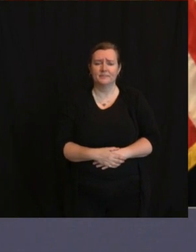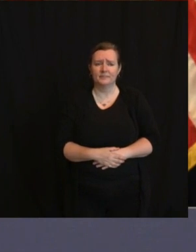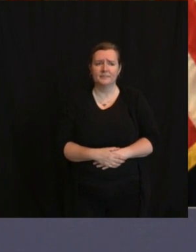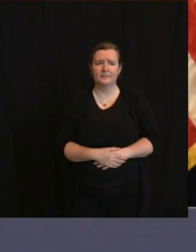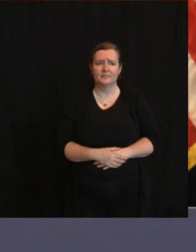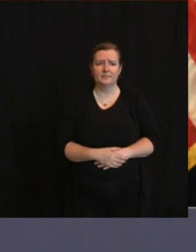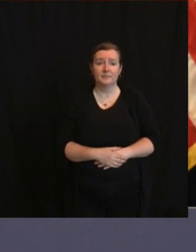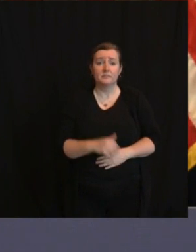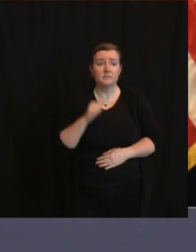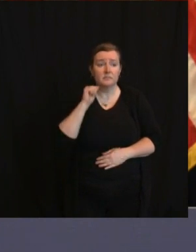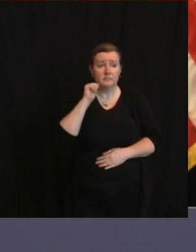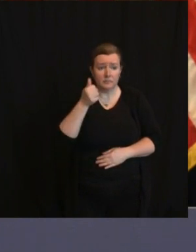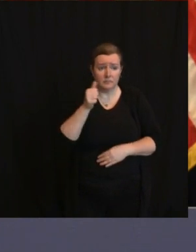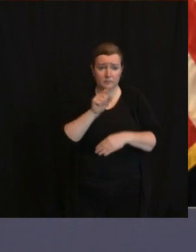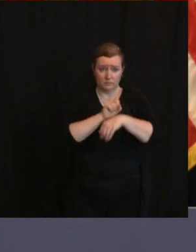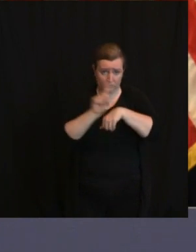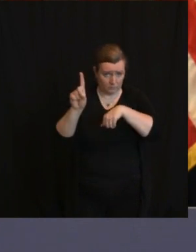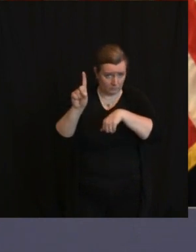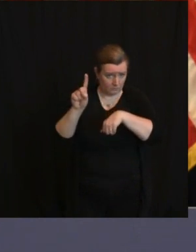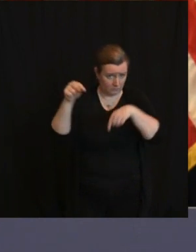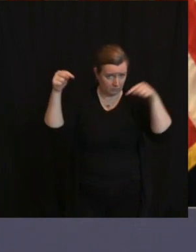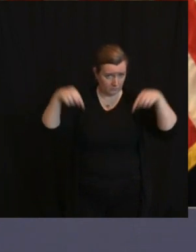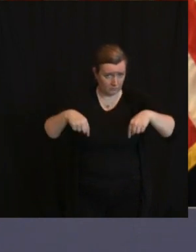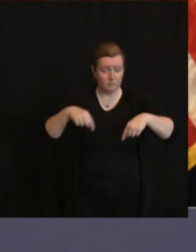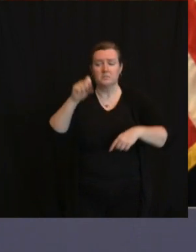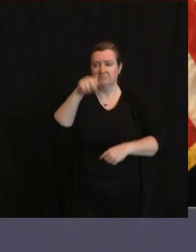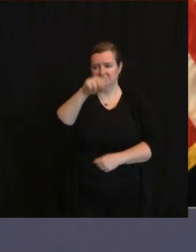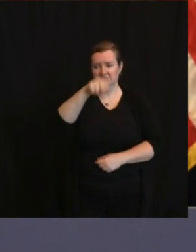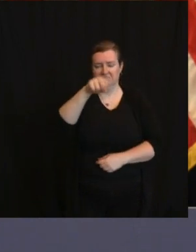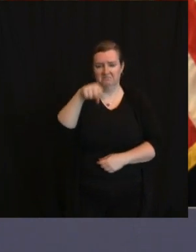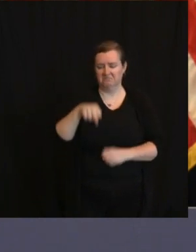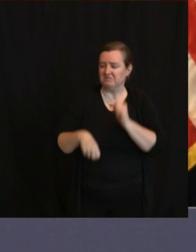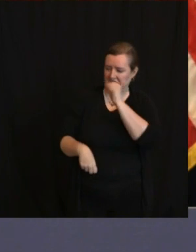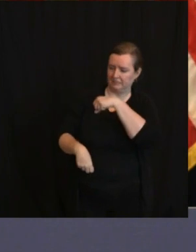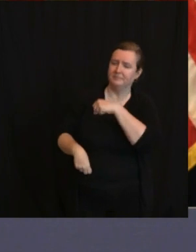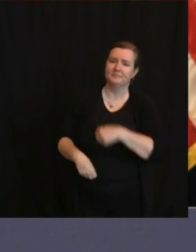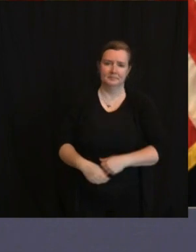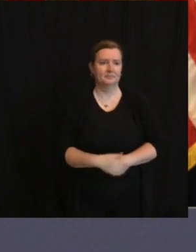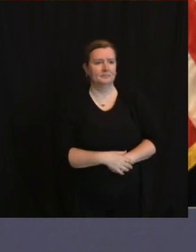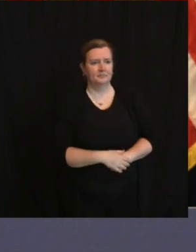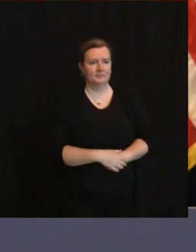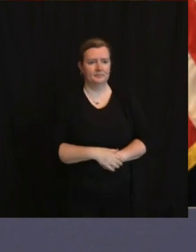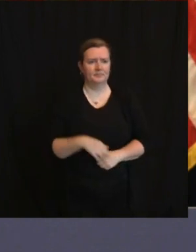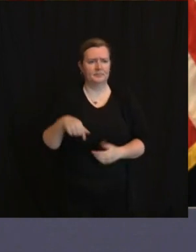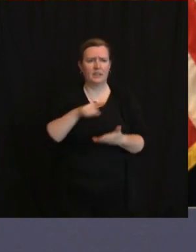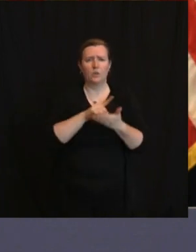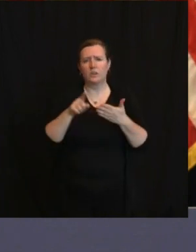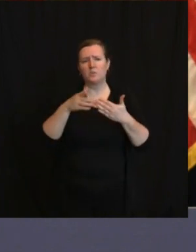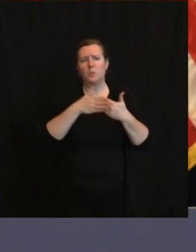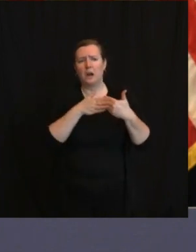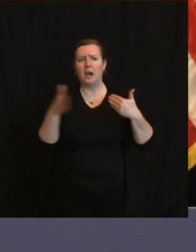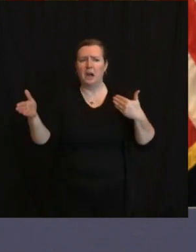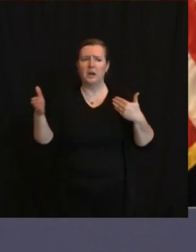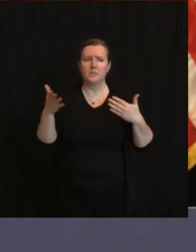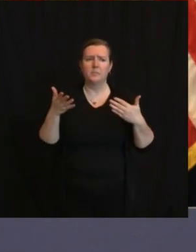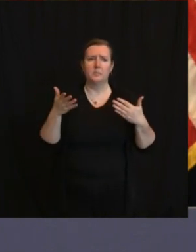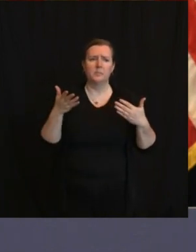BRAVE. WE START OVER HERE, DANTE. IS IT FAIR TO SAY THAT TOMORROW 00 P.M.